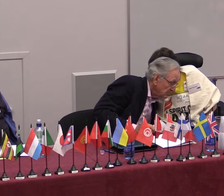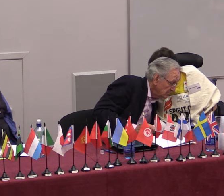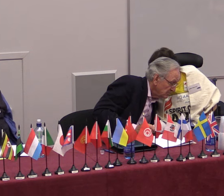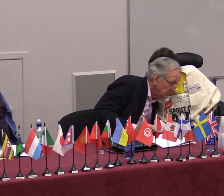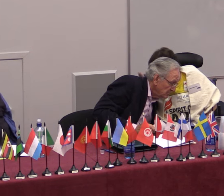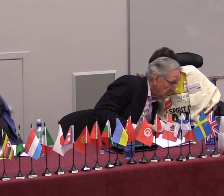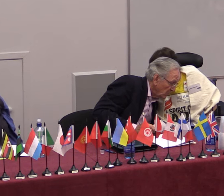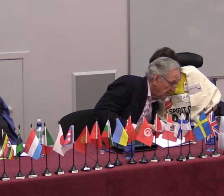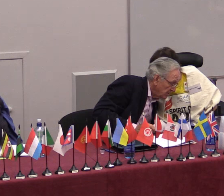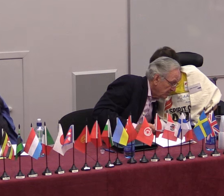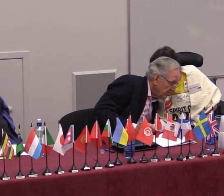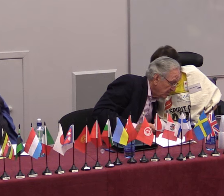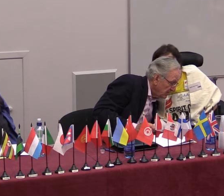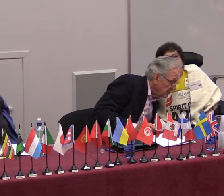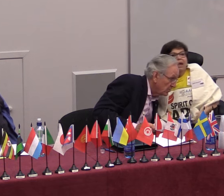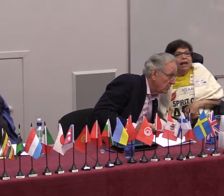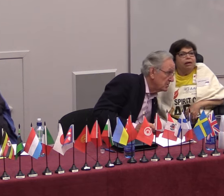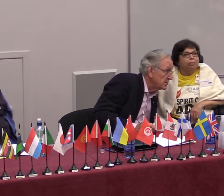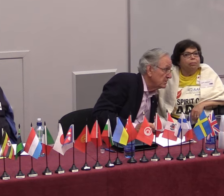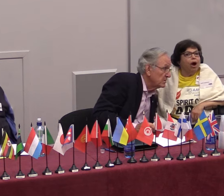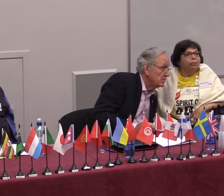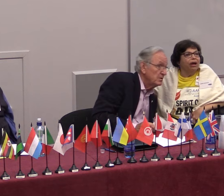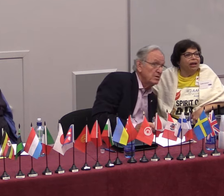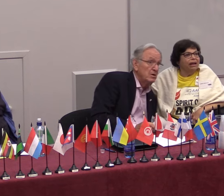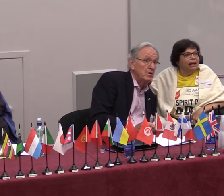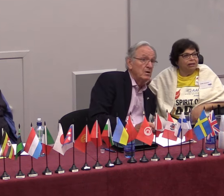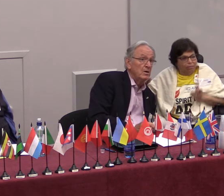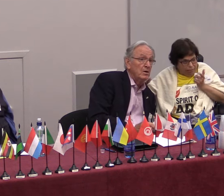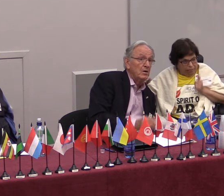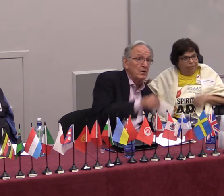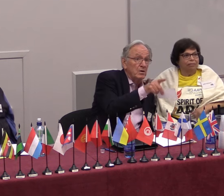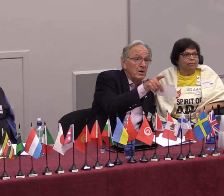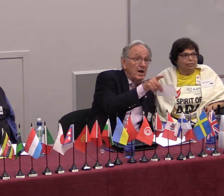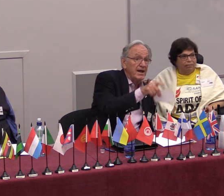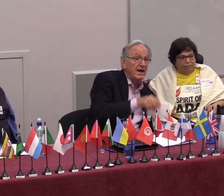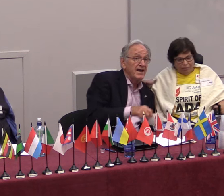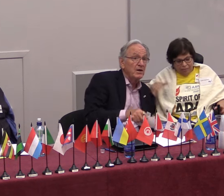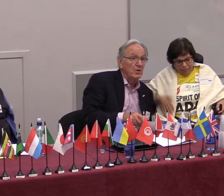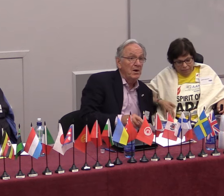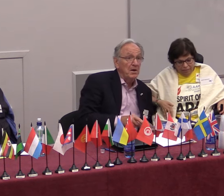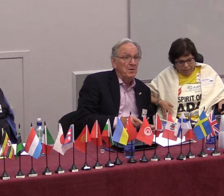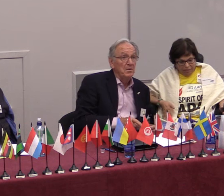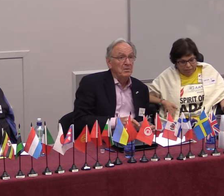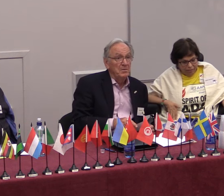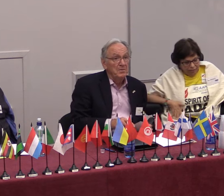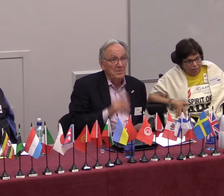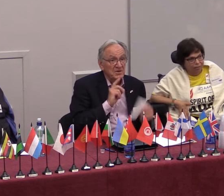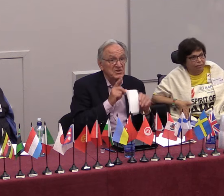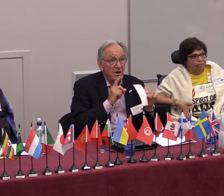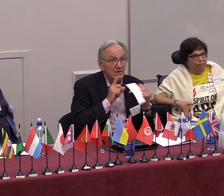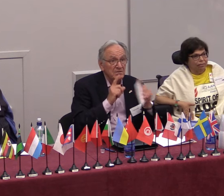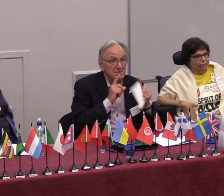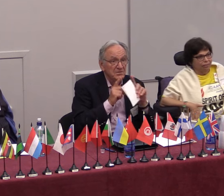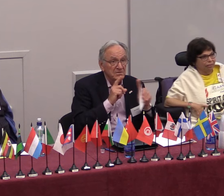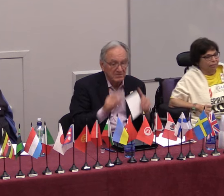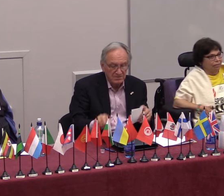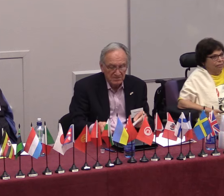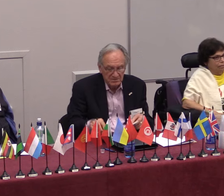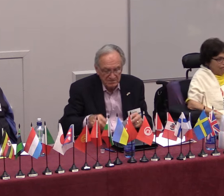right now! It's 25 past 11, we're running about ten minutes late, so we'll close the